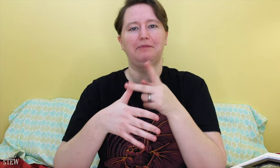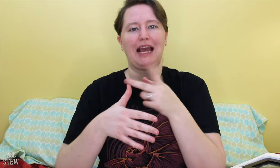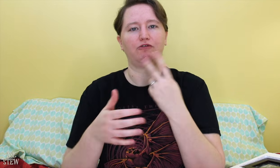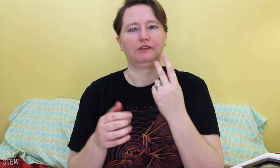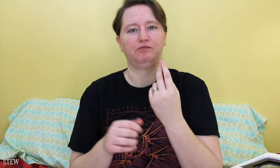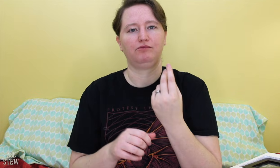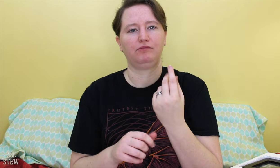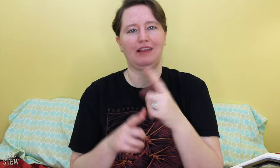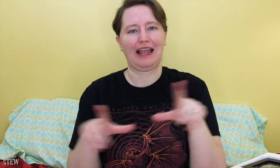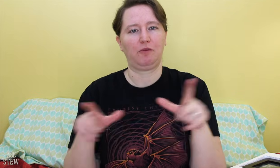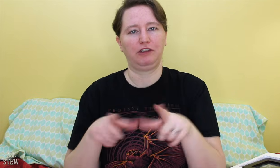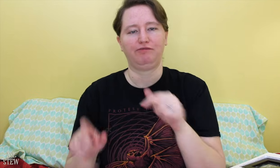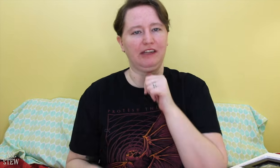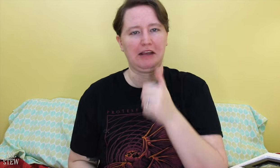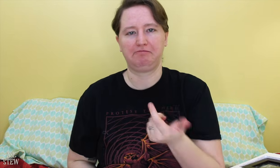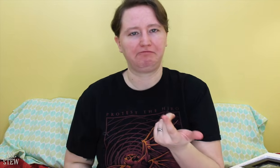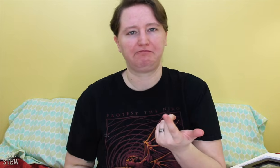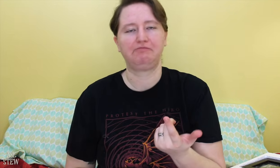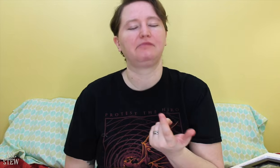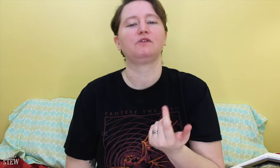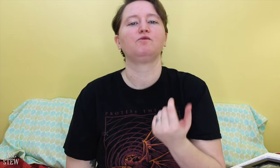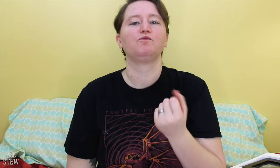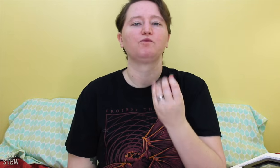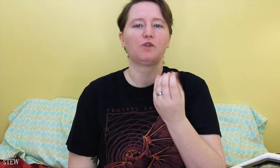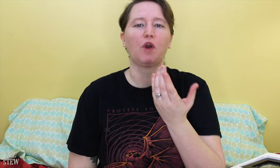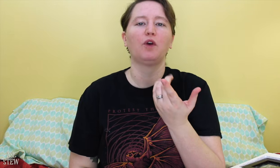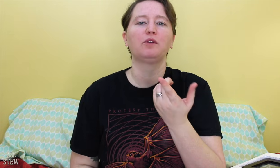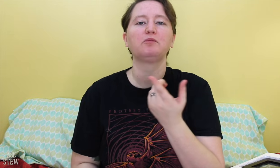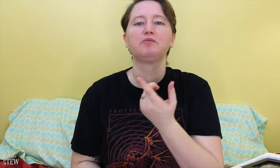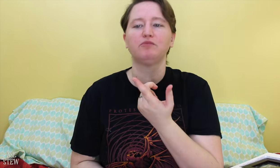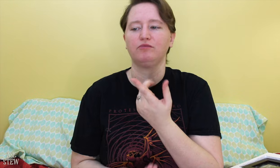sign ASL or sign language is not their primary language.